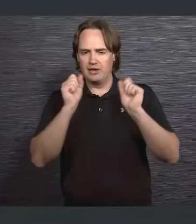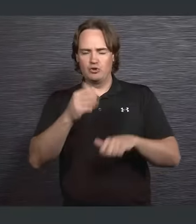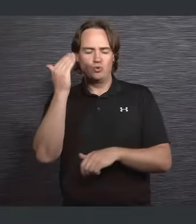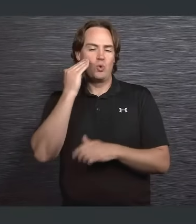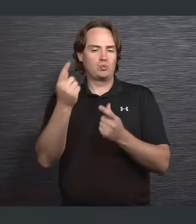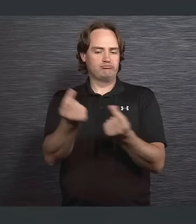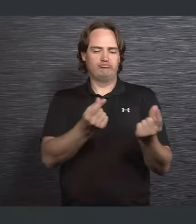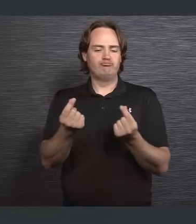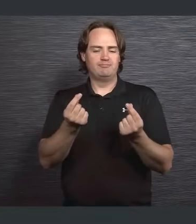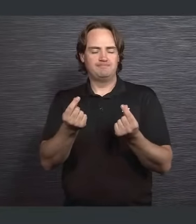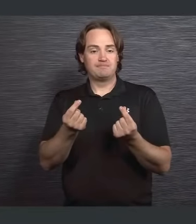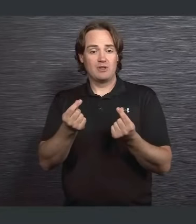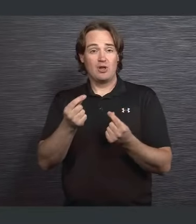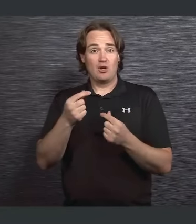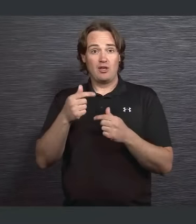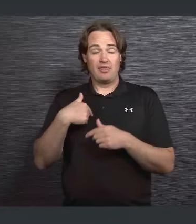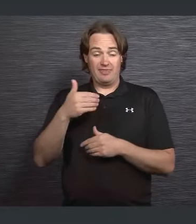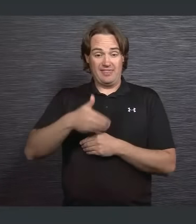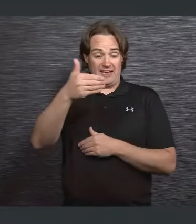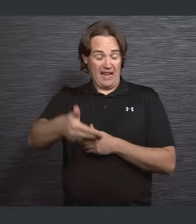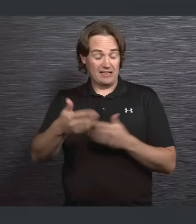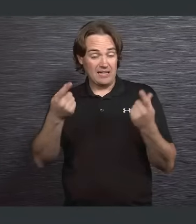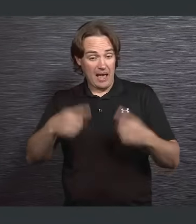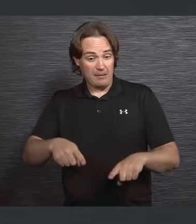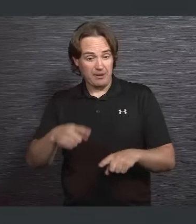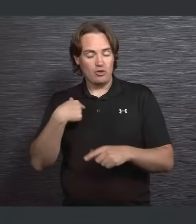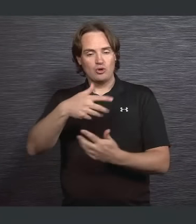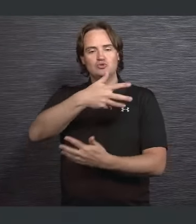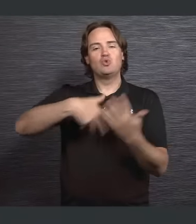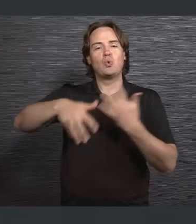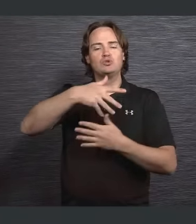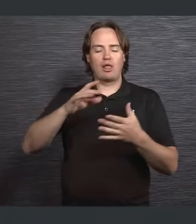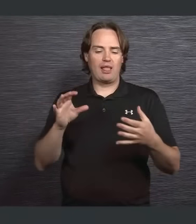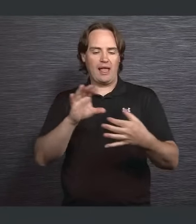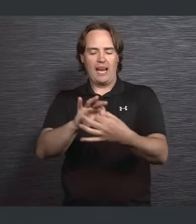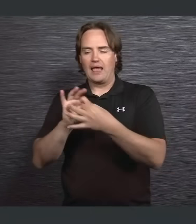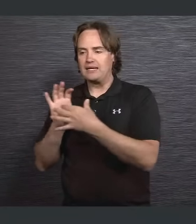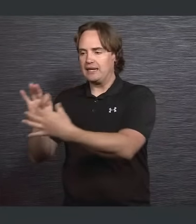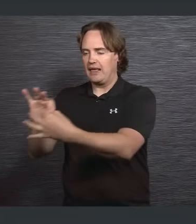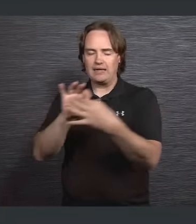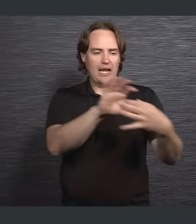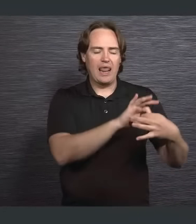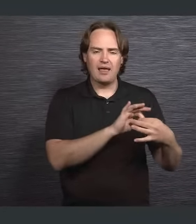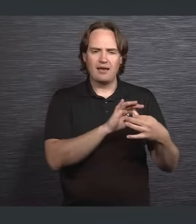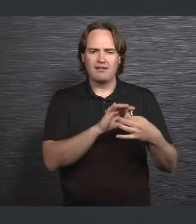for social connectivity, not only for the occupants, but also their network of friends and colleagues.